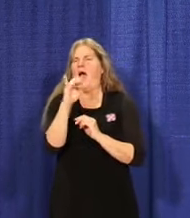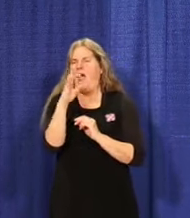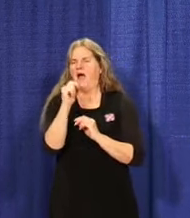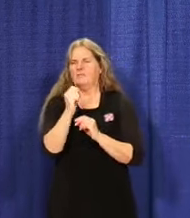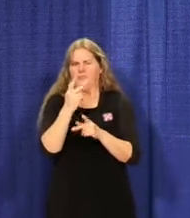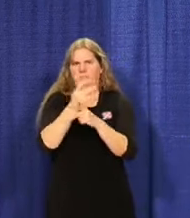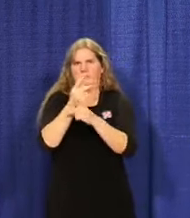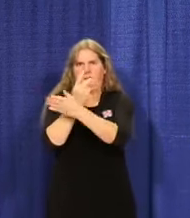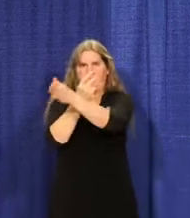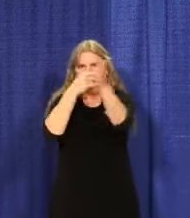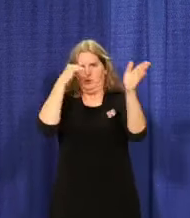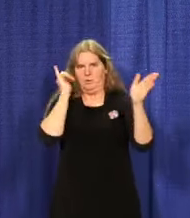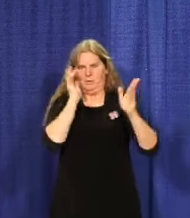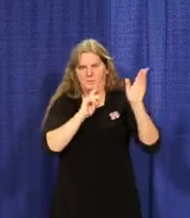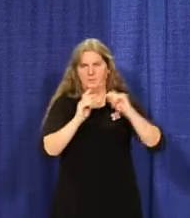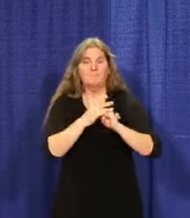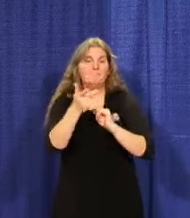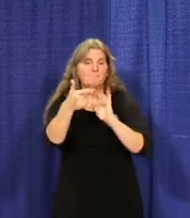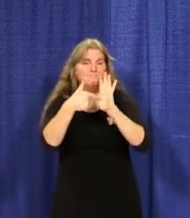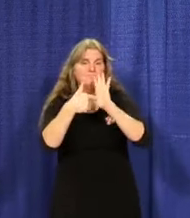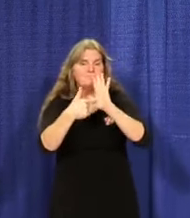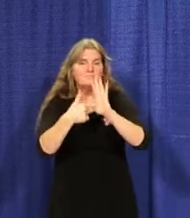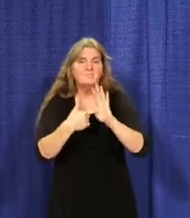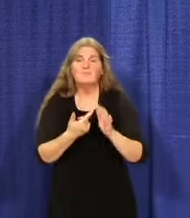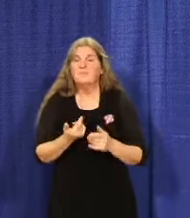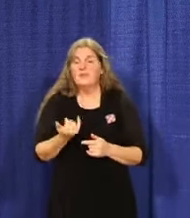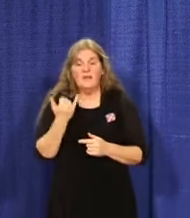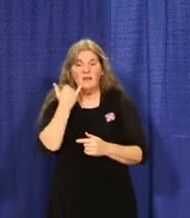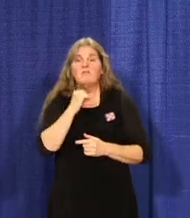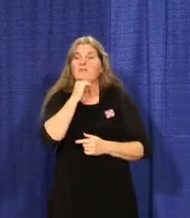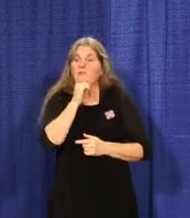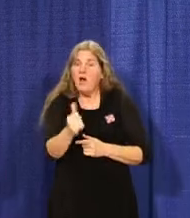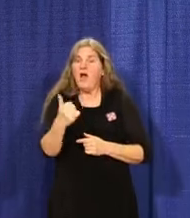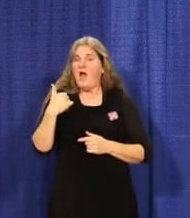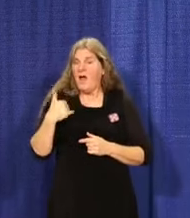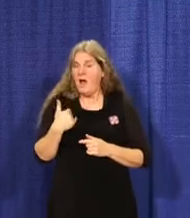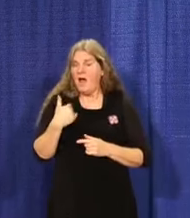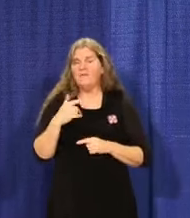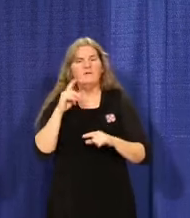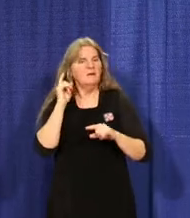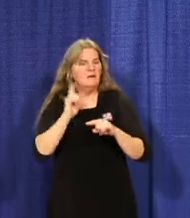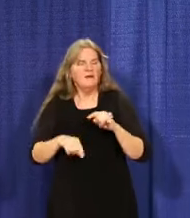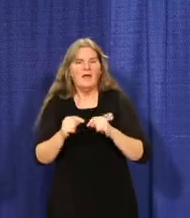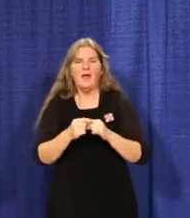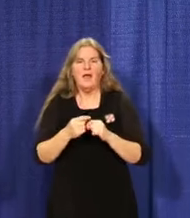For example,, we would no longer be able to enforce self isolation for people entering